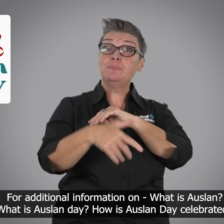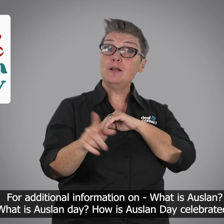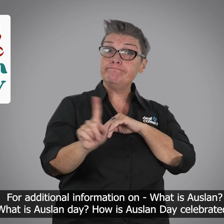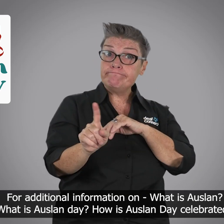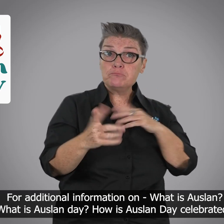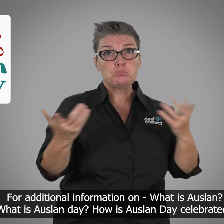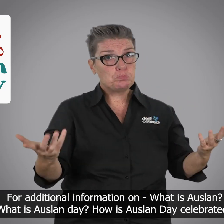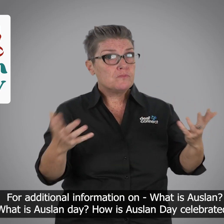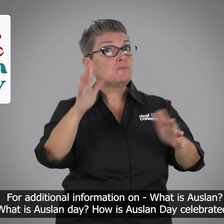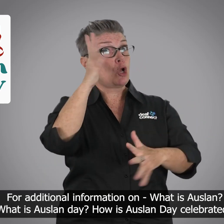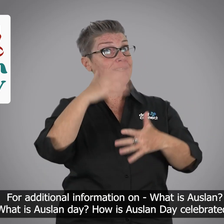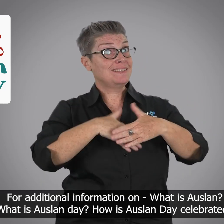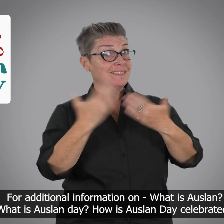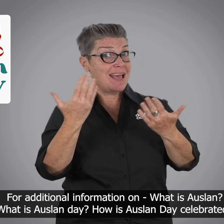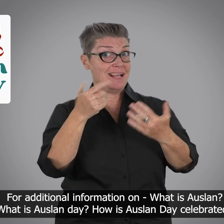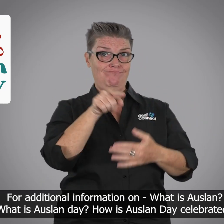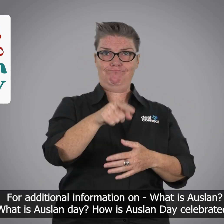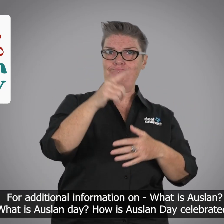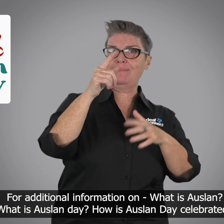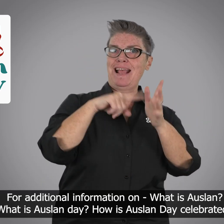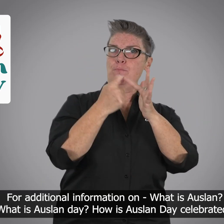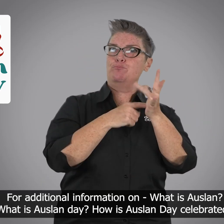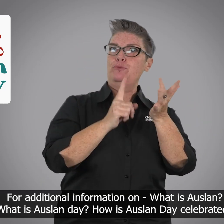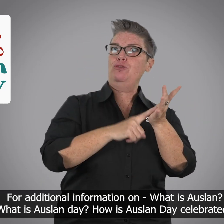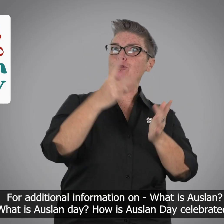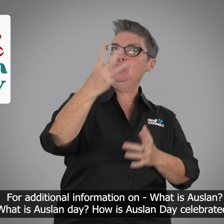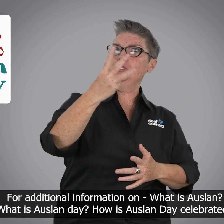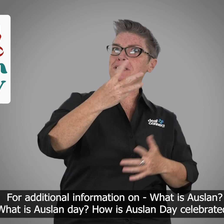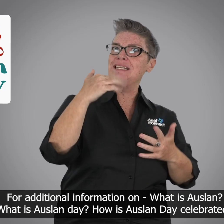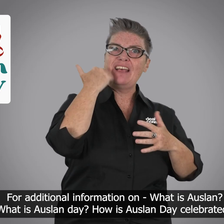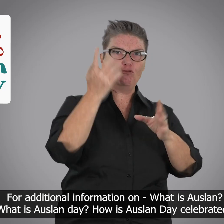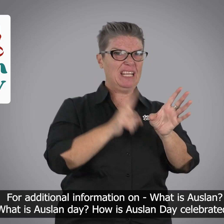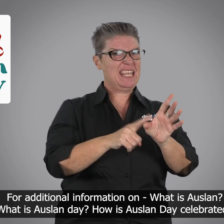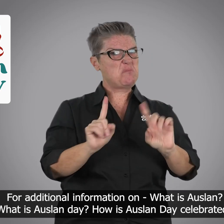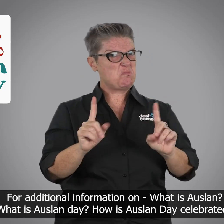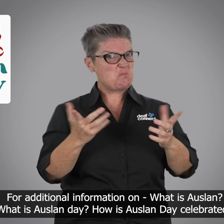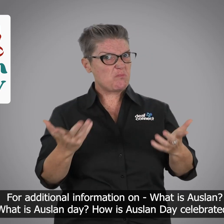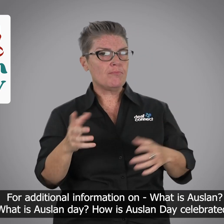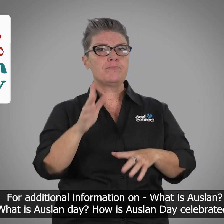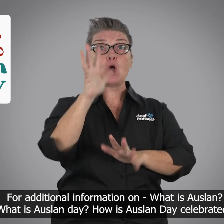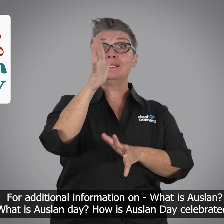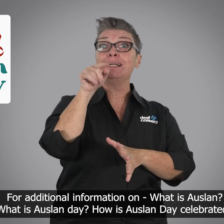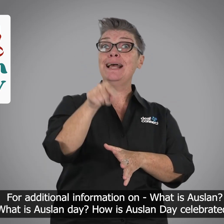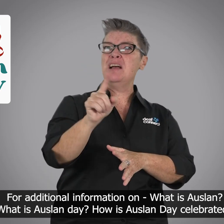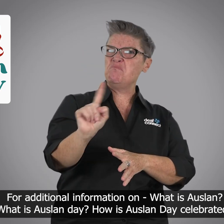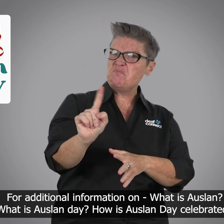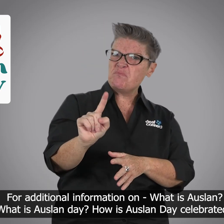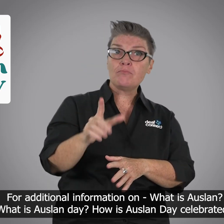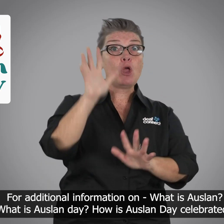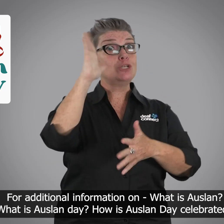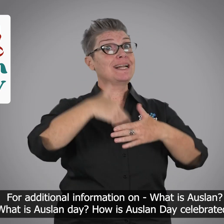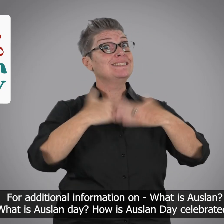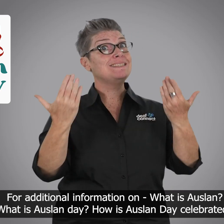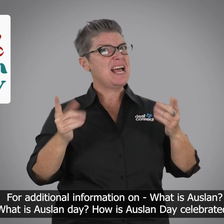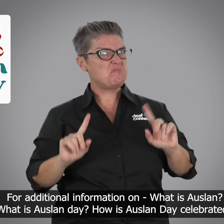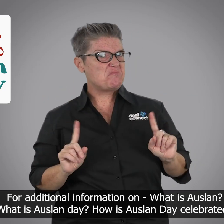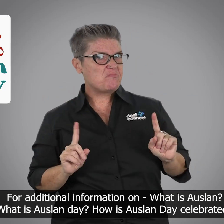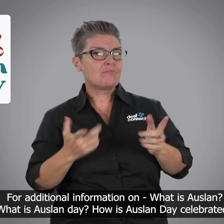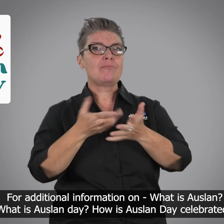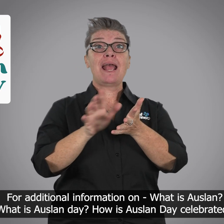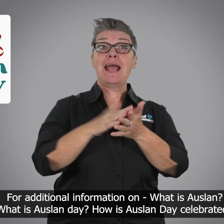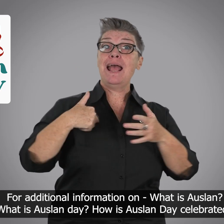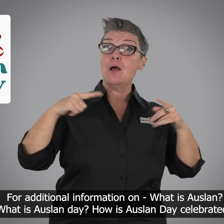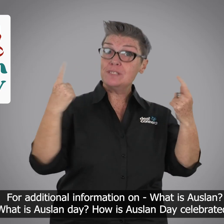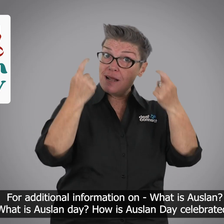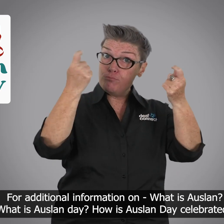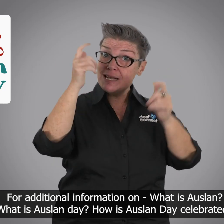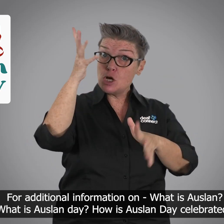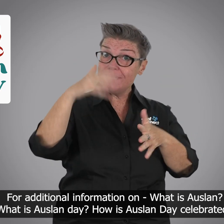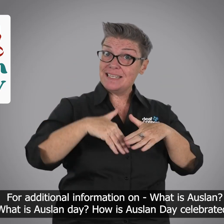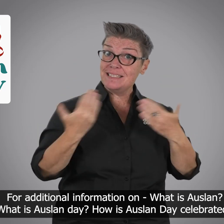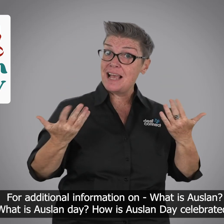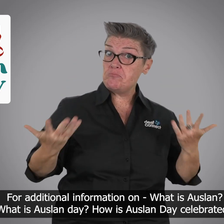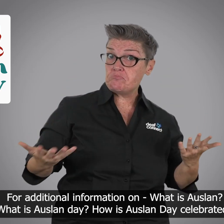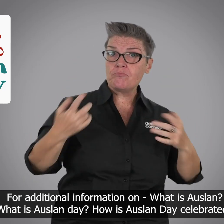For additional information on - What is Auslan? What is Auslan day? How is Auslan Day celebrated?